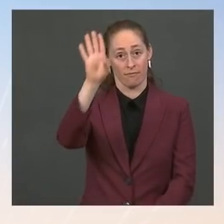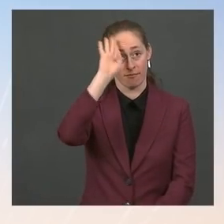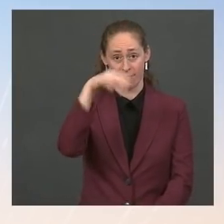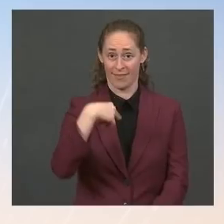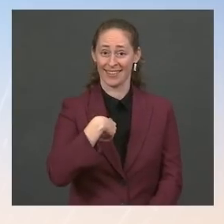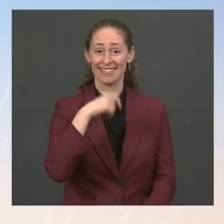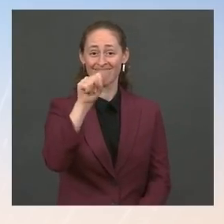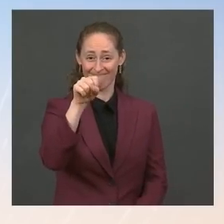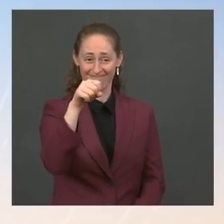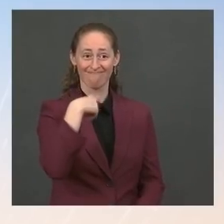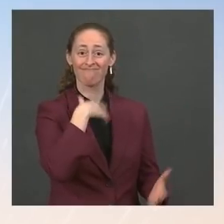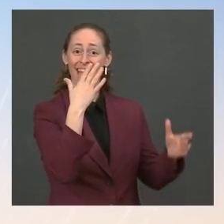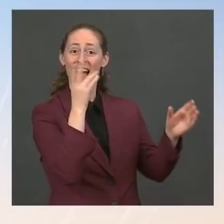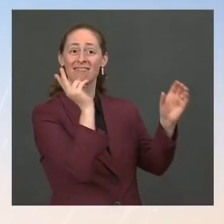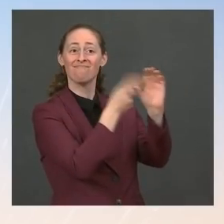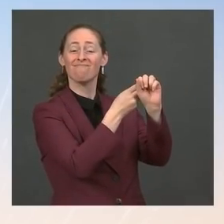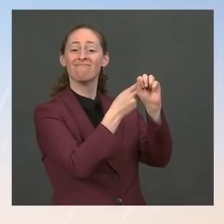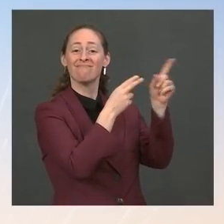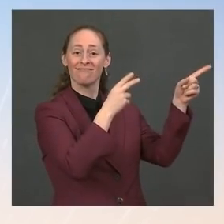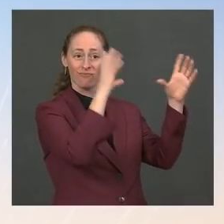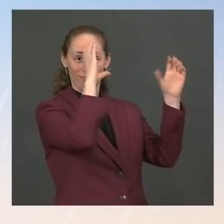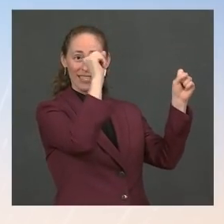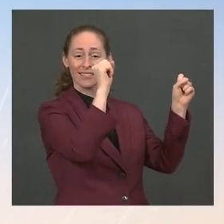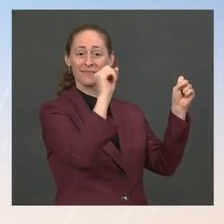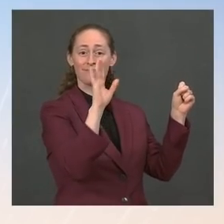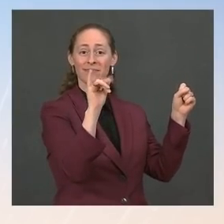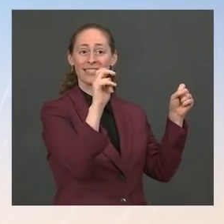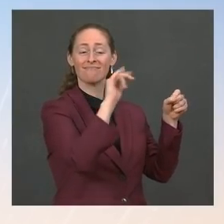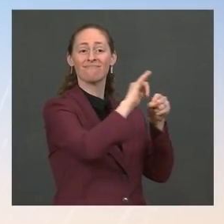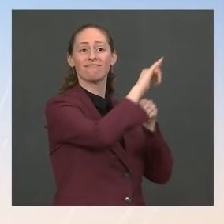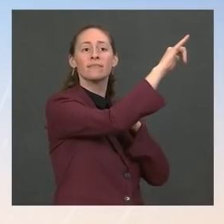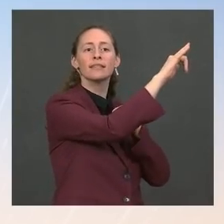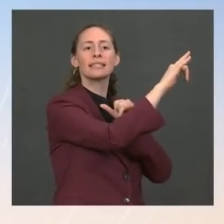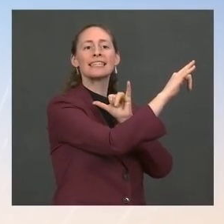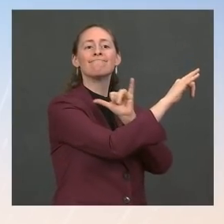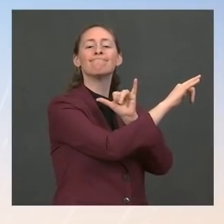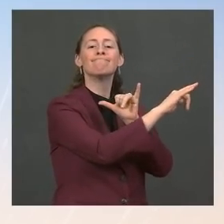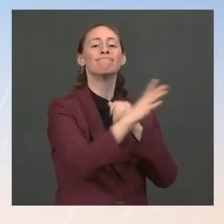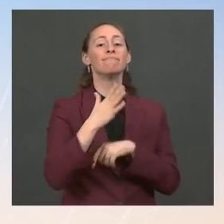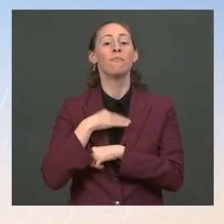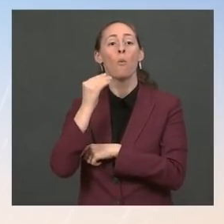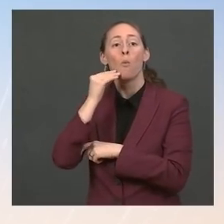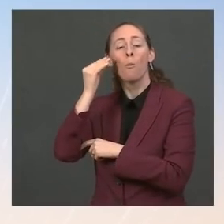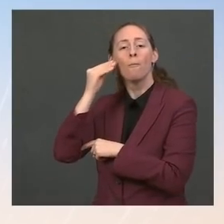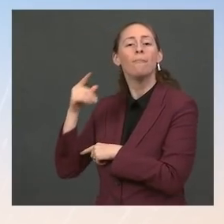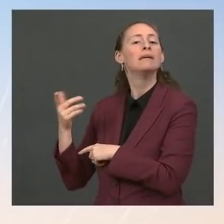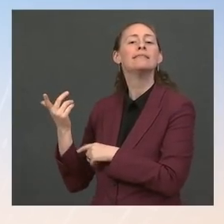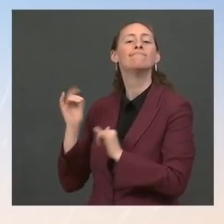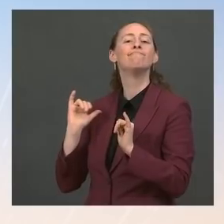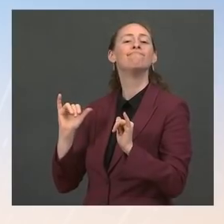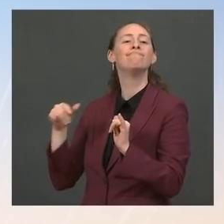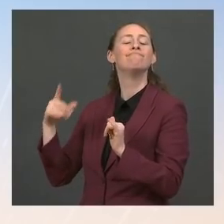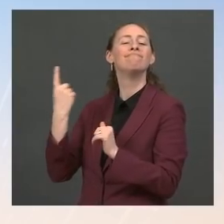who had tested positive for COVID. So out of an abundance of caution, I stayed home. I received four negative tests,